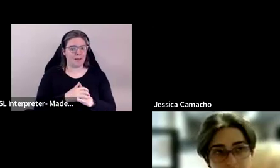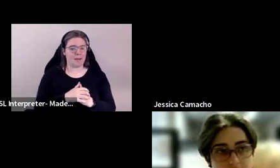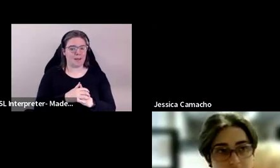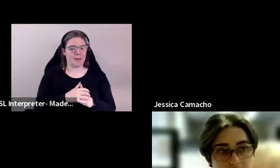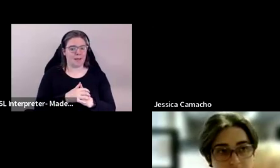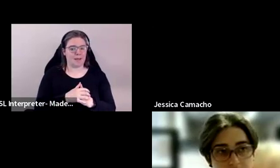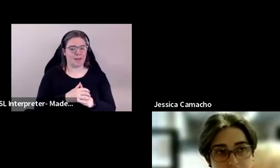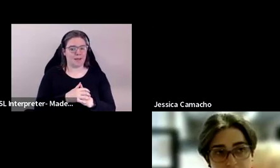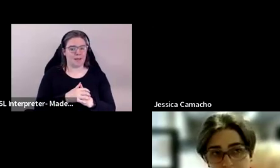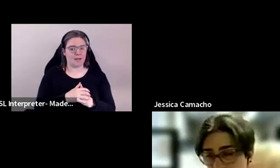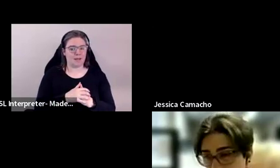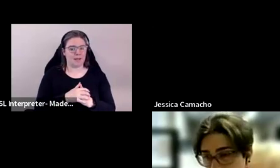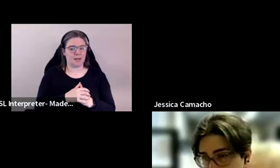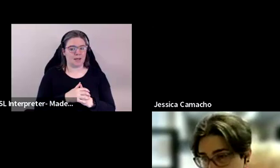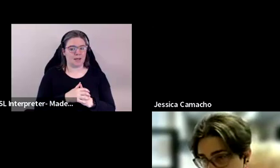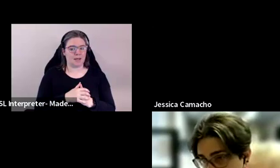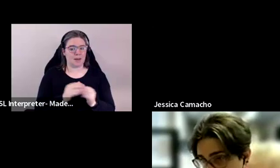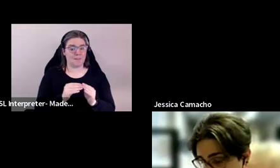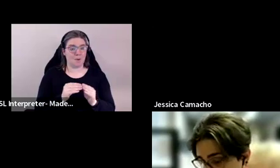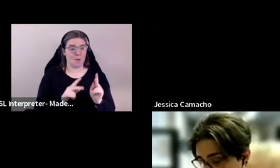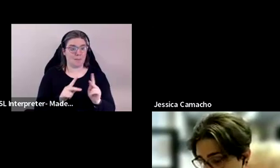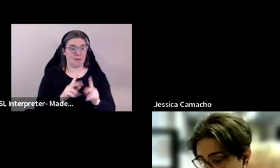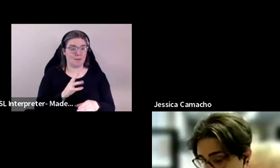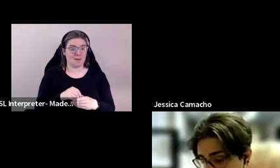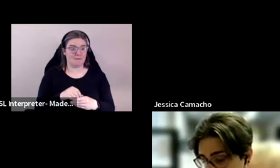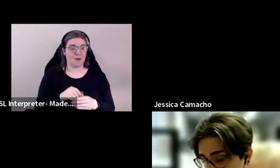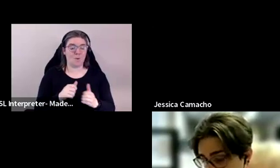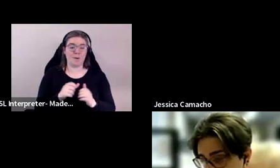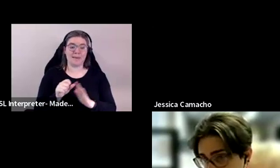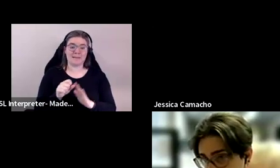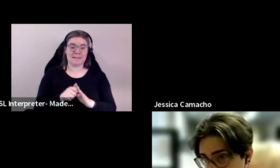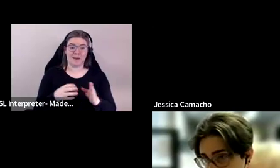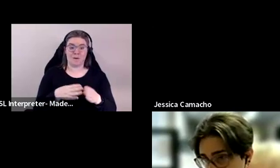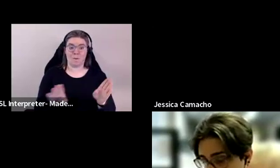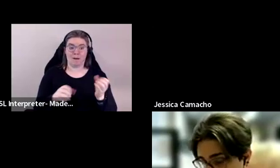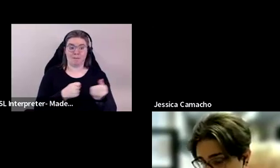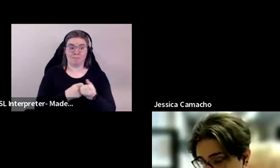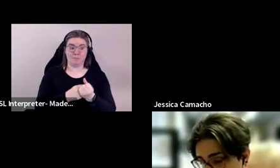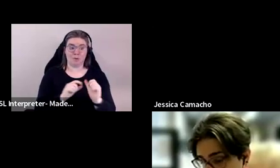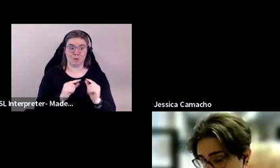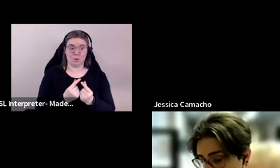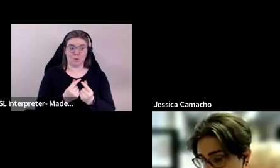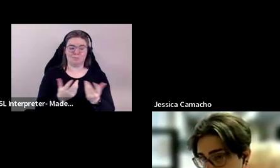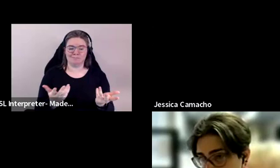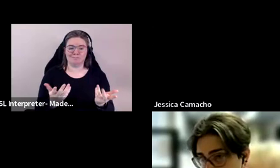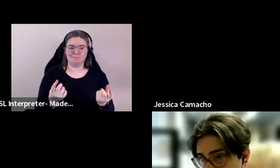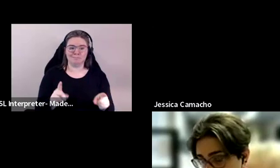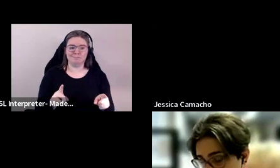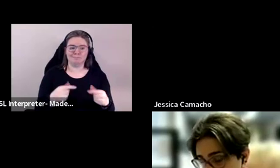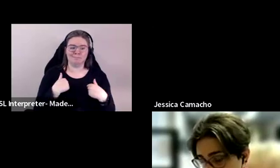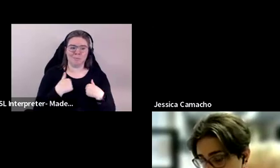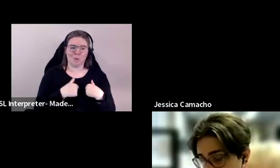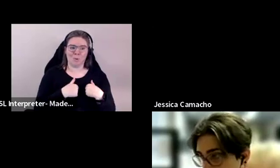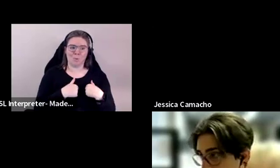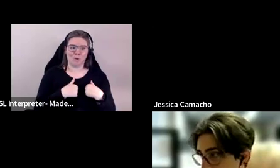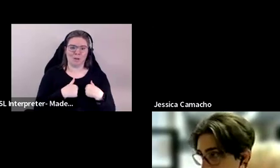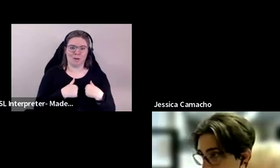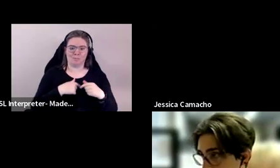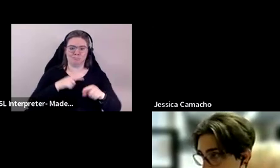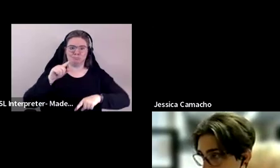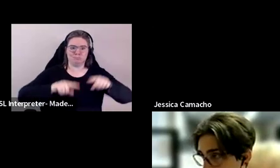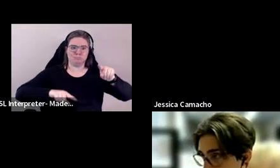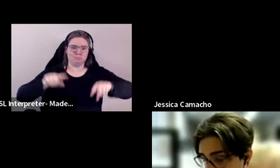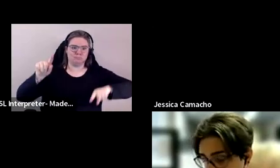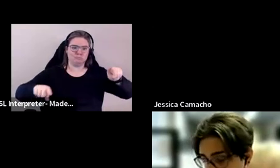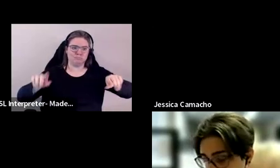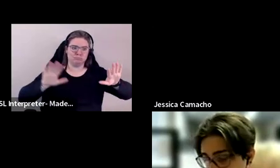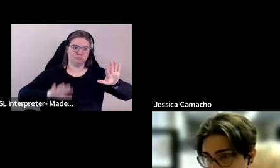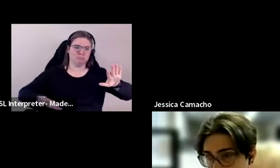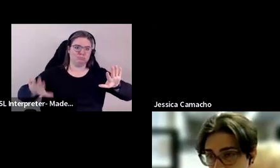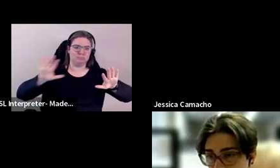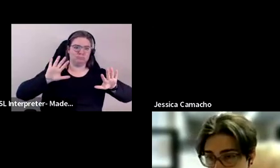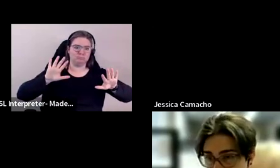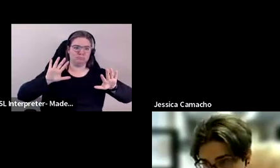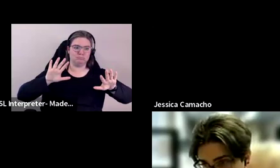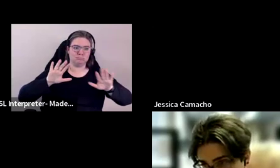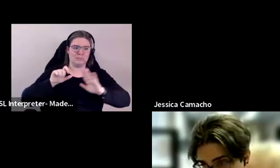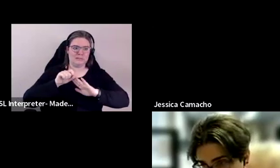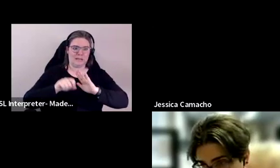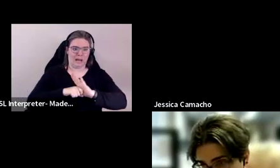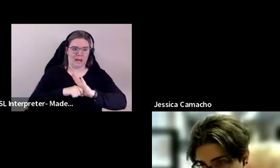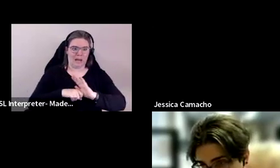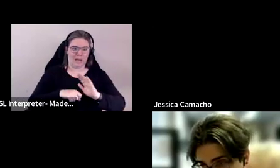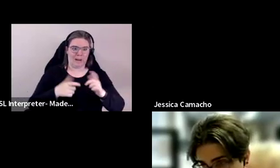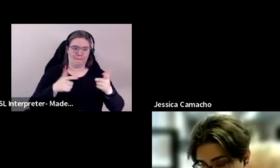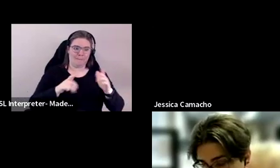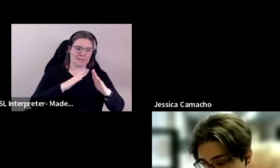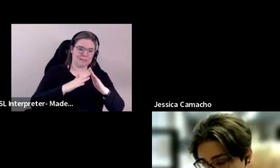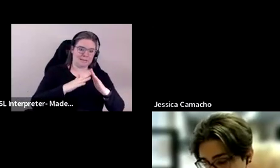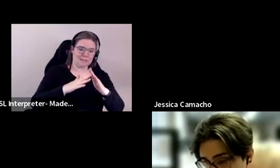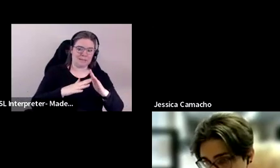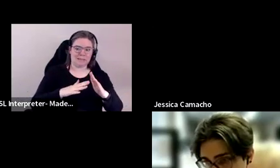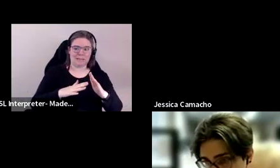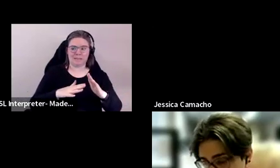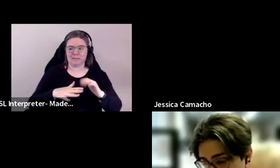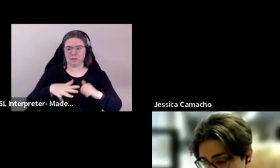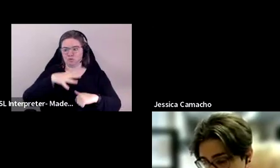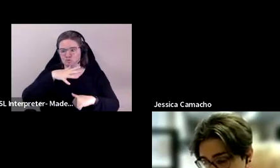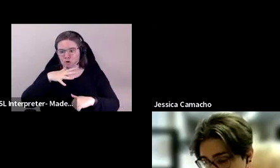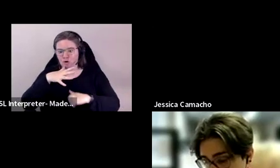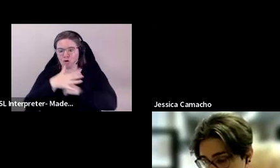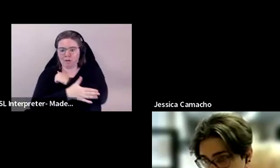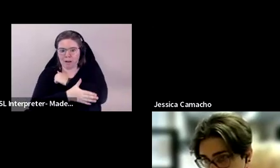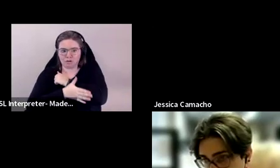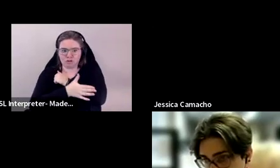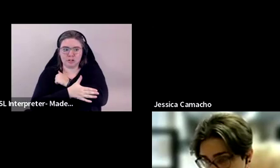Catherine Bogdanski: involved we have found it helpful whether our statewide group. Obviously, we are coming from all different parts of the the county or the commonwealth. I'm sorry. So we've got. People are in the big cities, and people are out in the country, and what has been helpful for us is